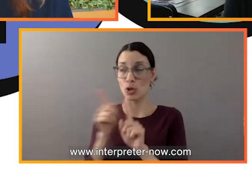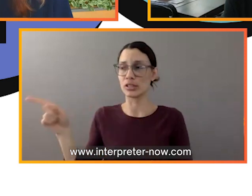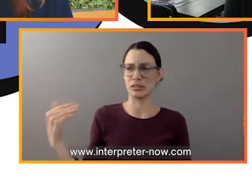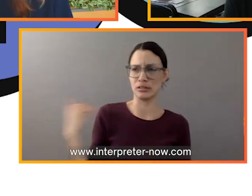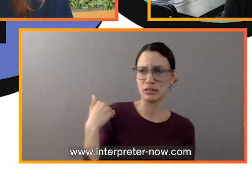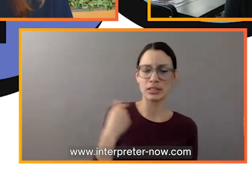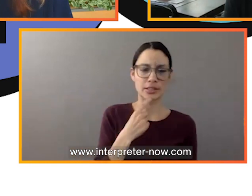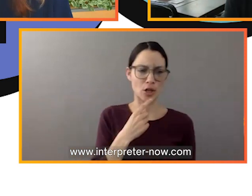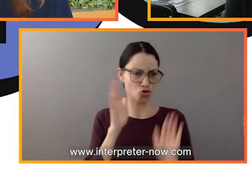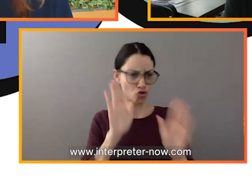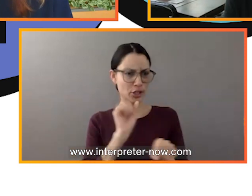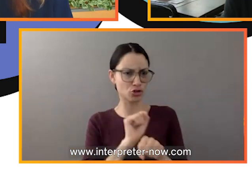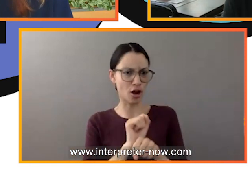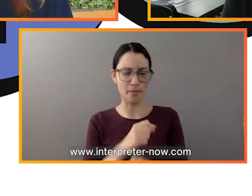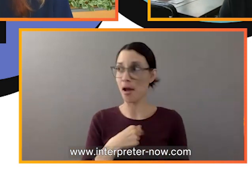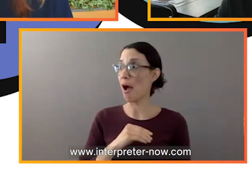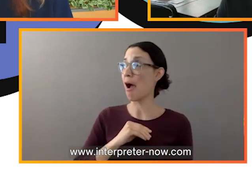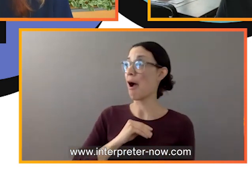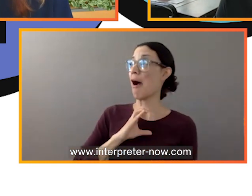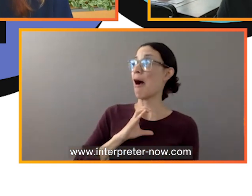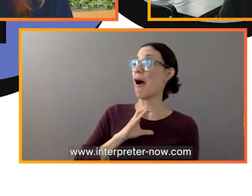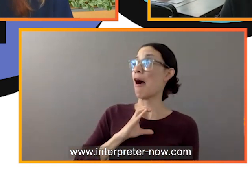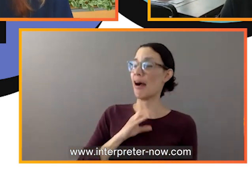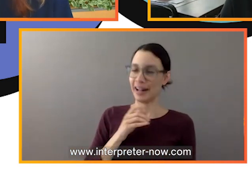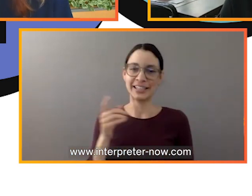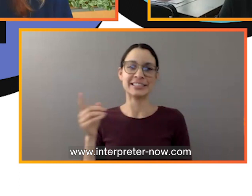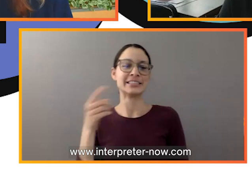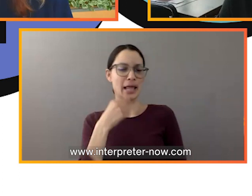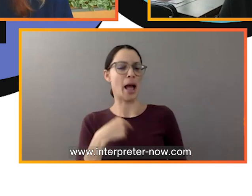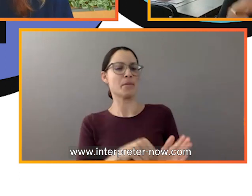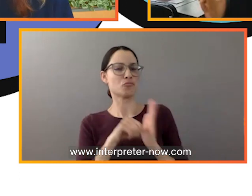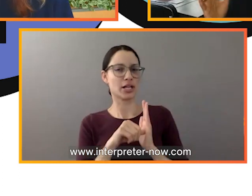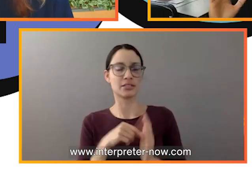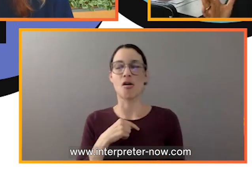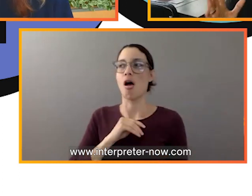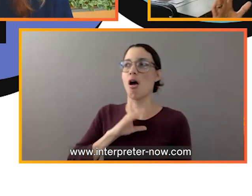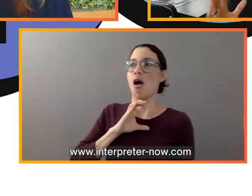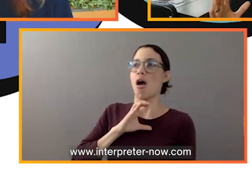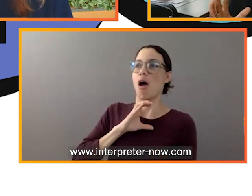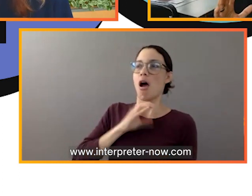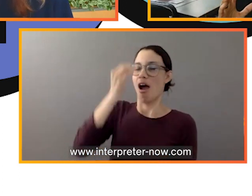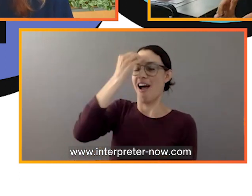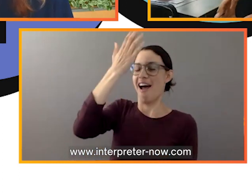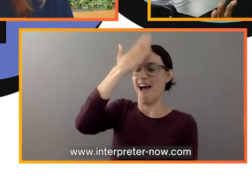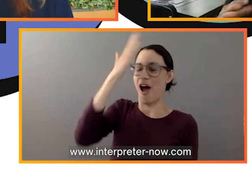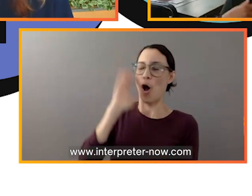That's something I'll never forget. Then after that, a lot of people literally started copying the formula.